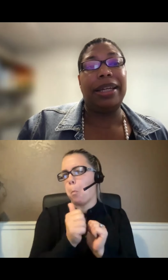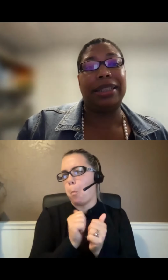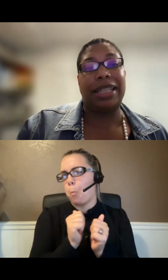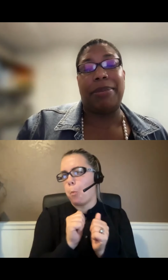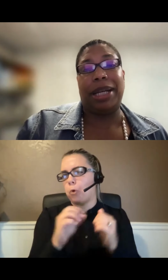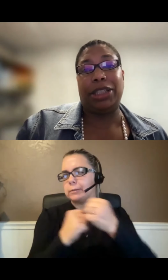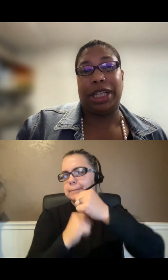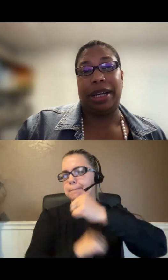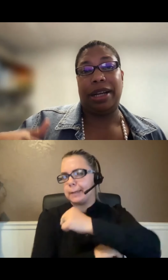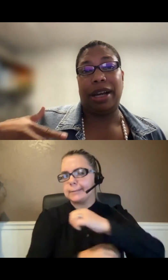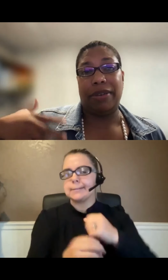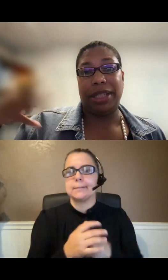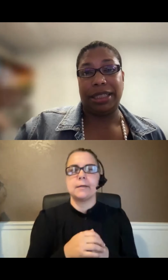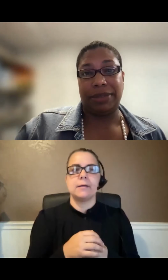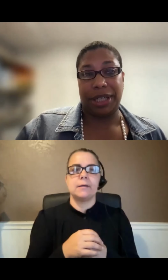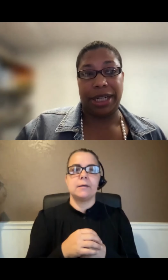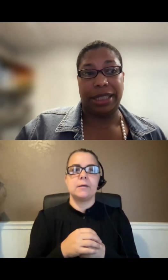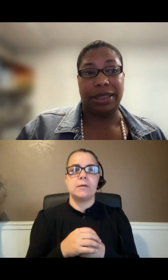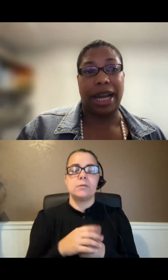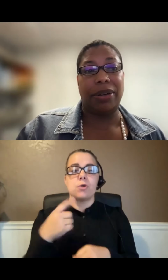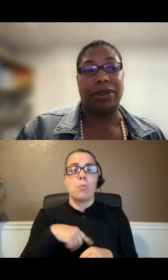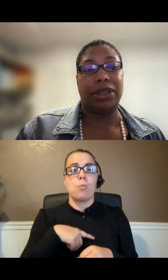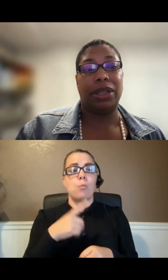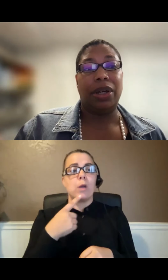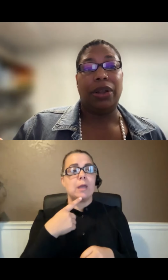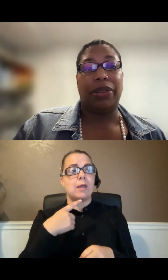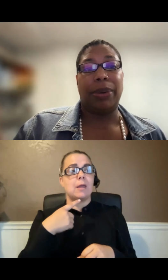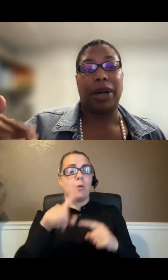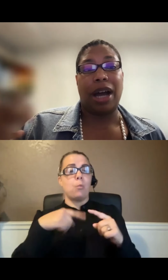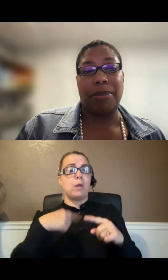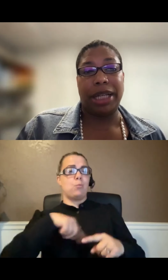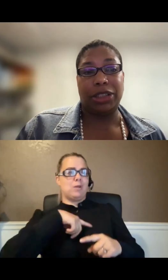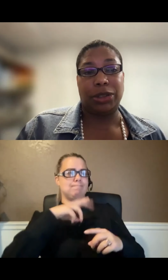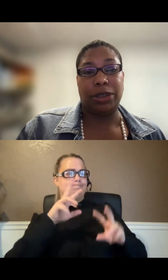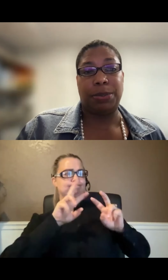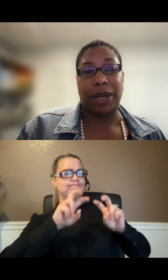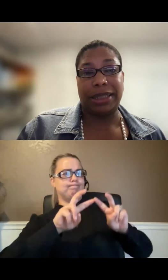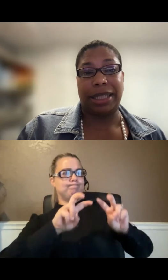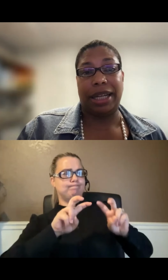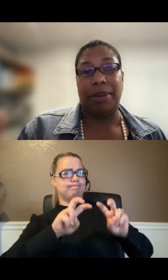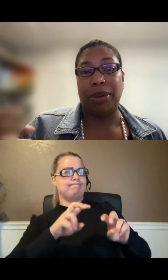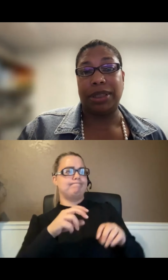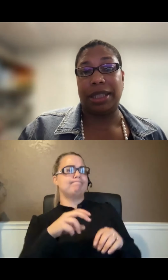In the examination of these various titles, there were common issues present in most